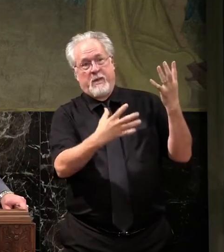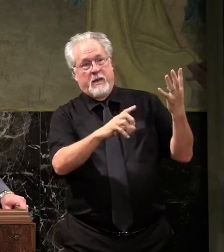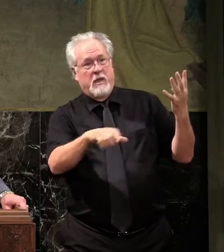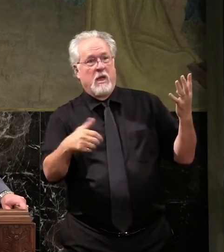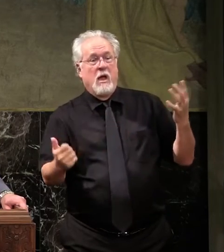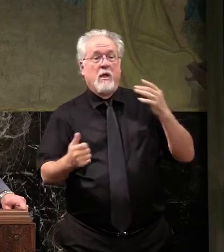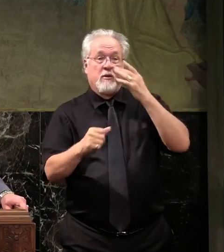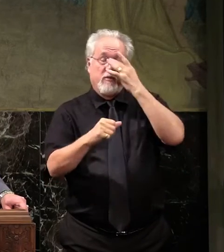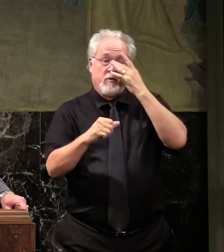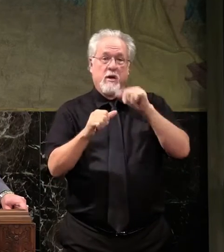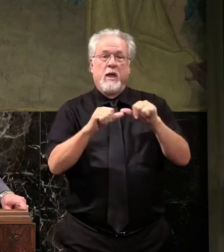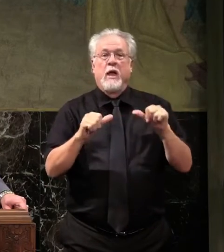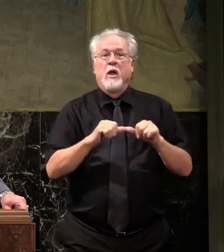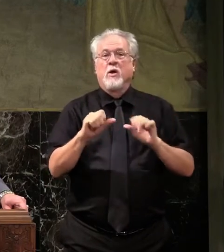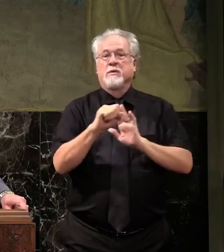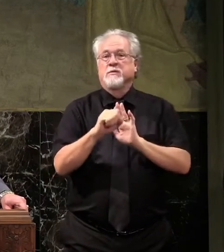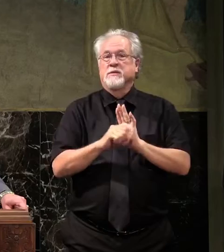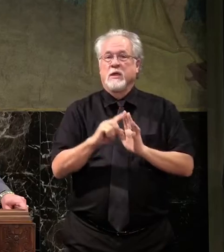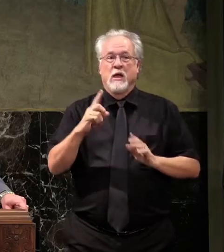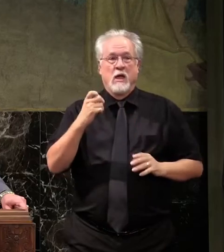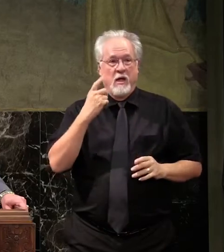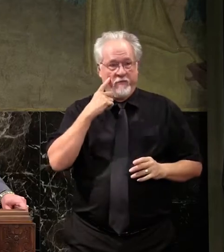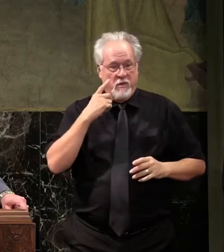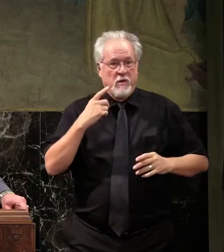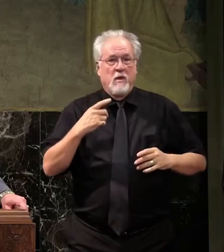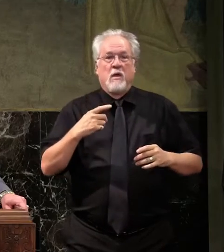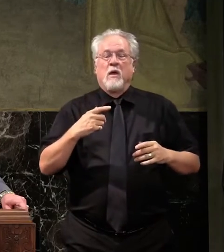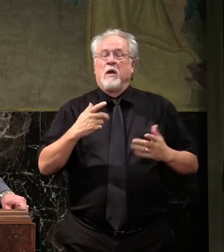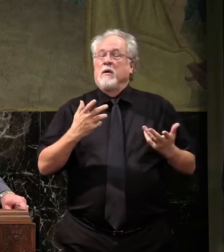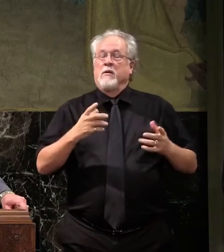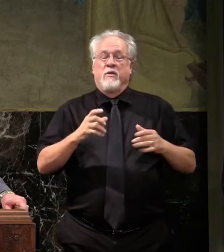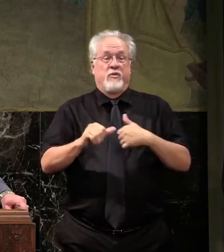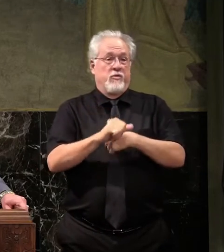government were threatened with catastrophic cuts if we didn't take swift and